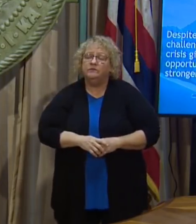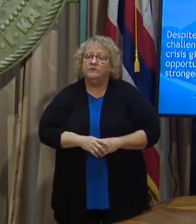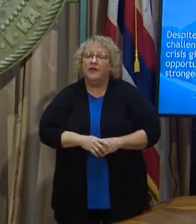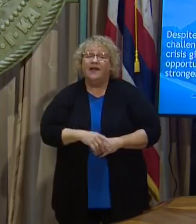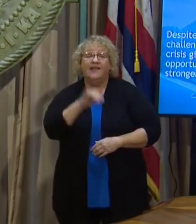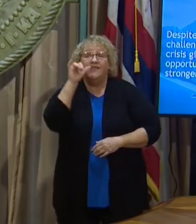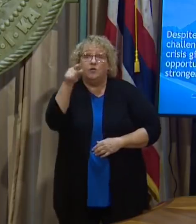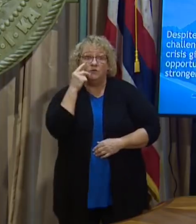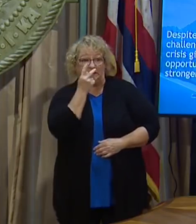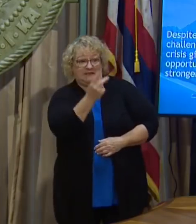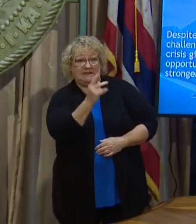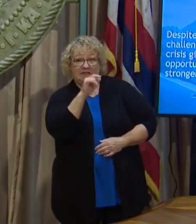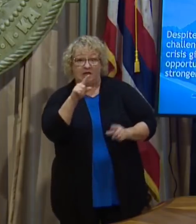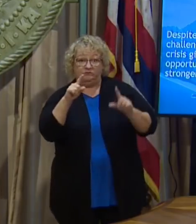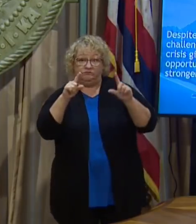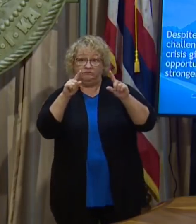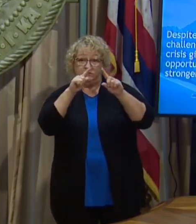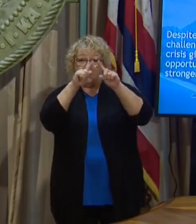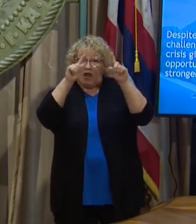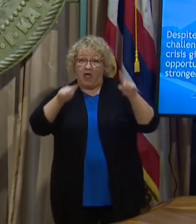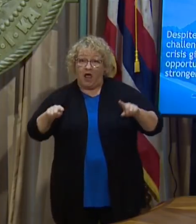YOU CAN ACCESS THE WHOLE DECK.